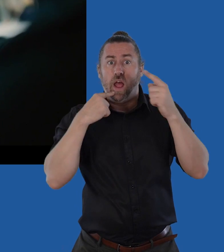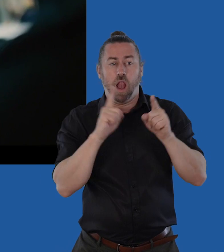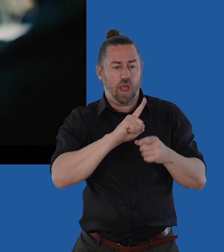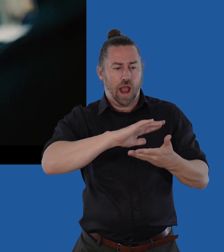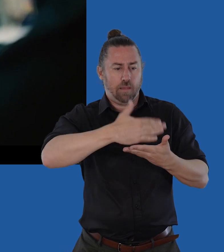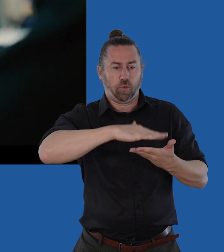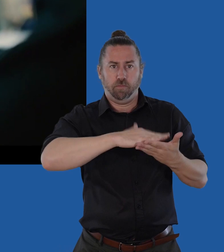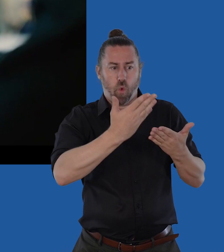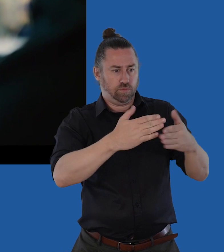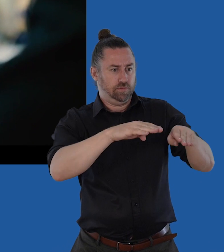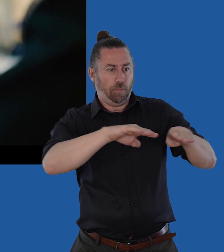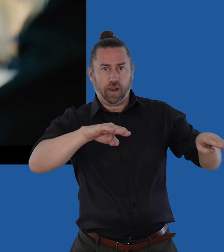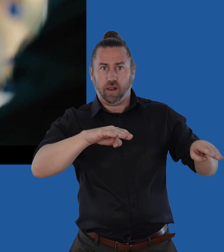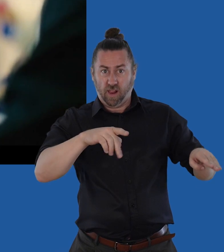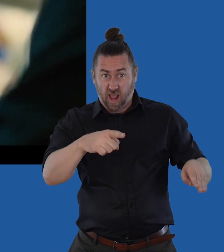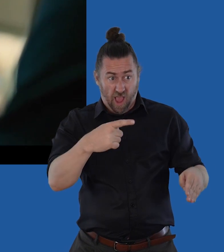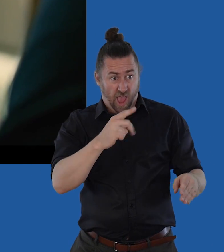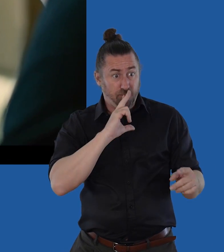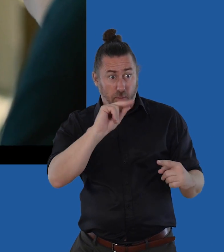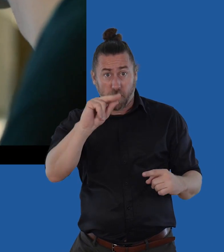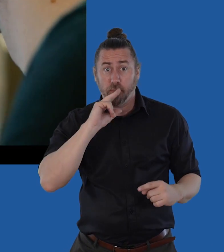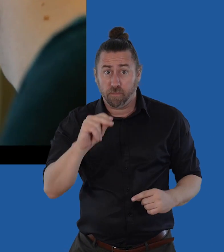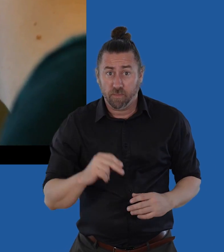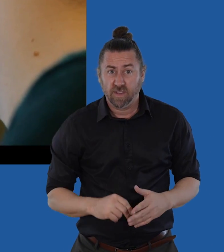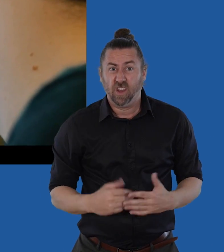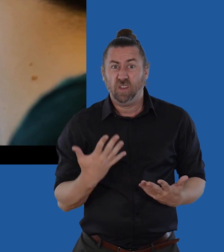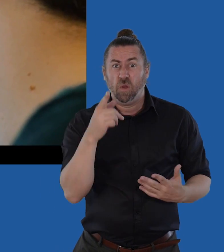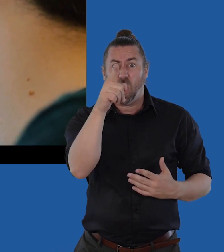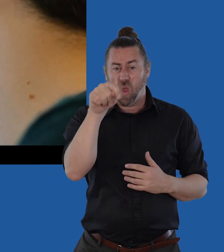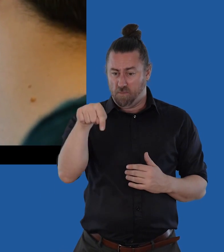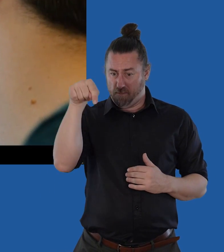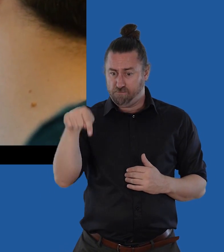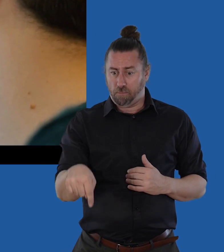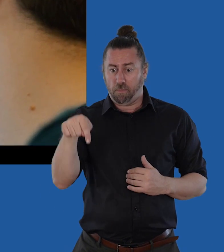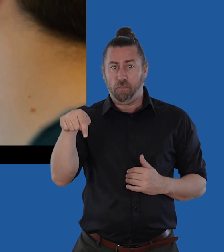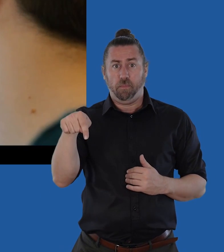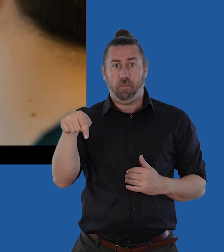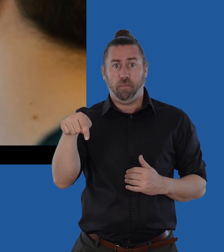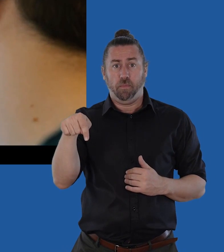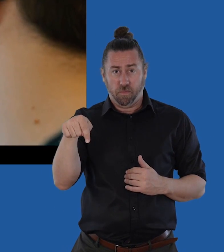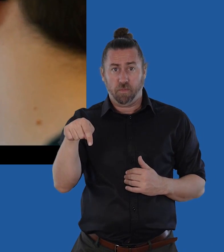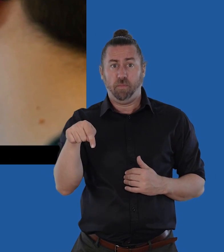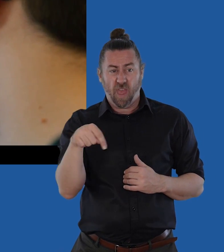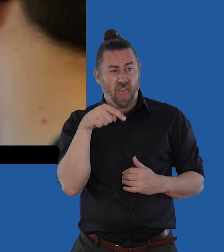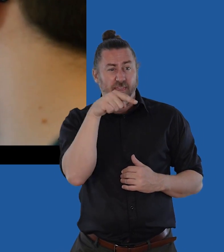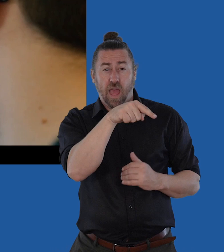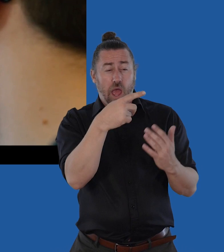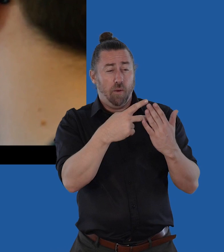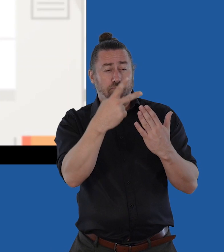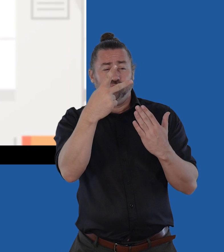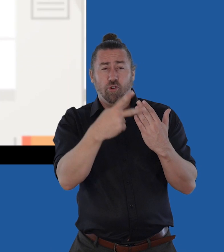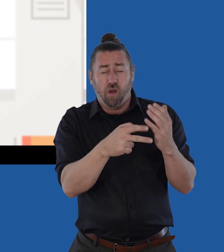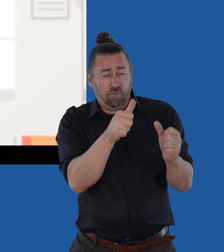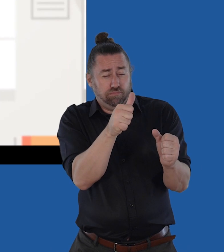A user can simply press a hotkey, and we use Cognitive Services here at Microsoft to be able to analyze